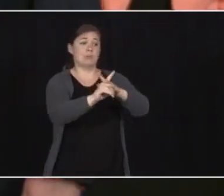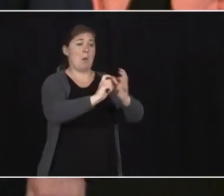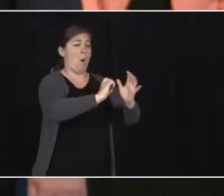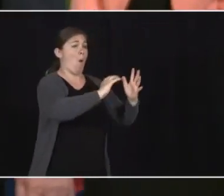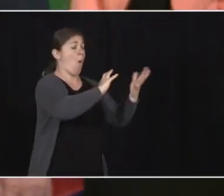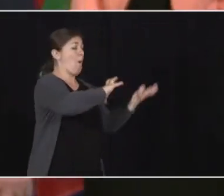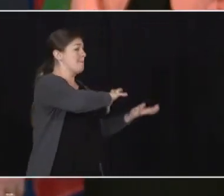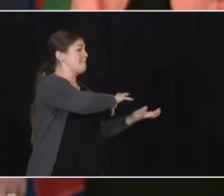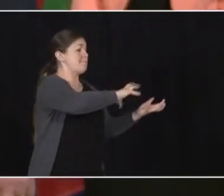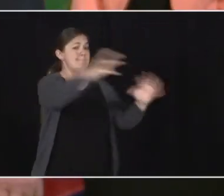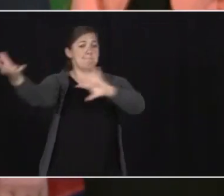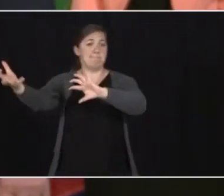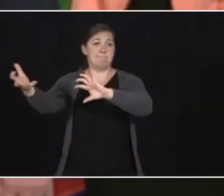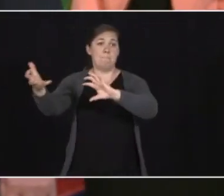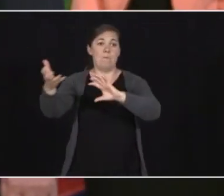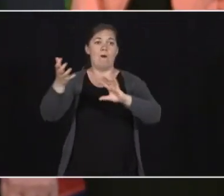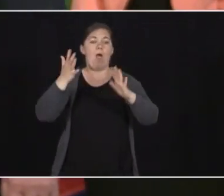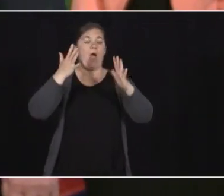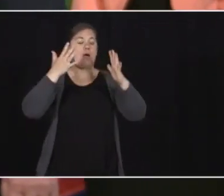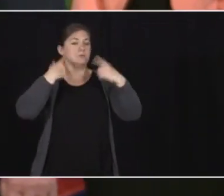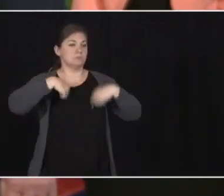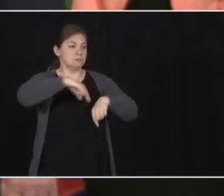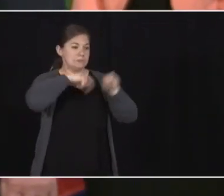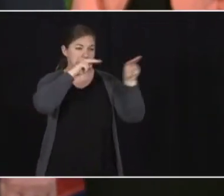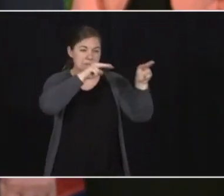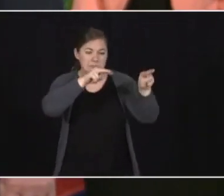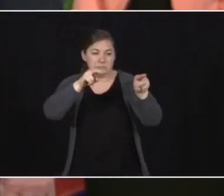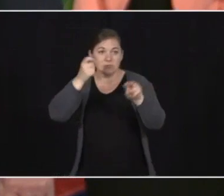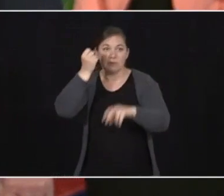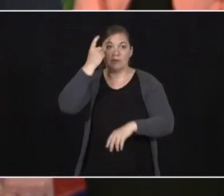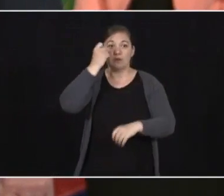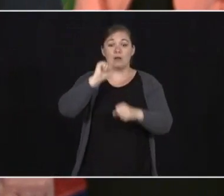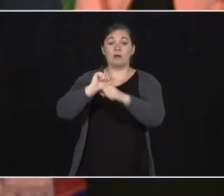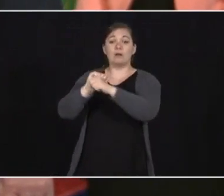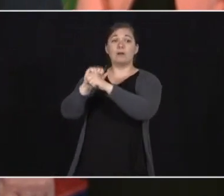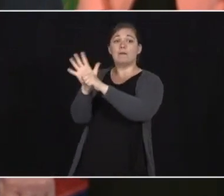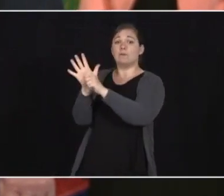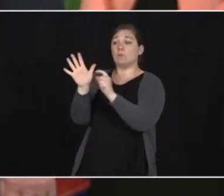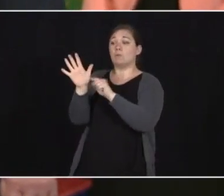And we were monitoring, and it comes on quickly when COVID-19